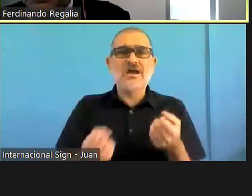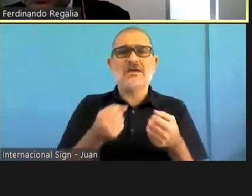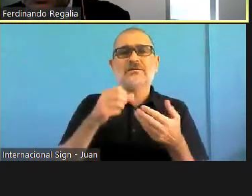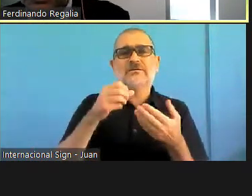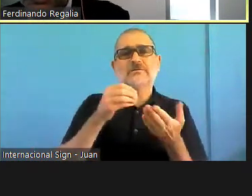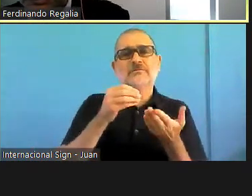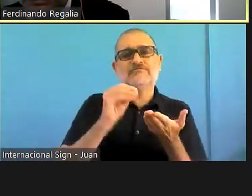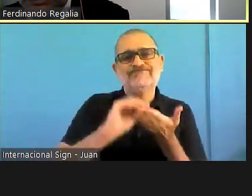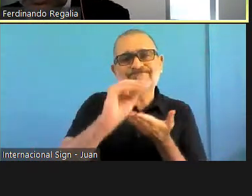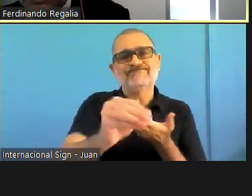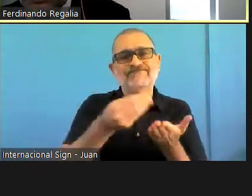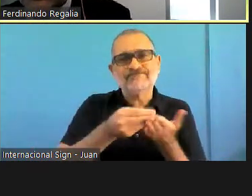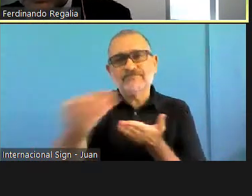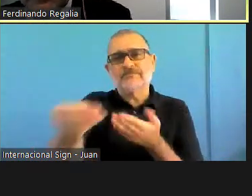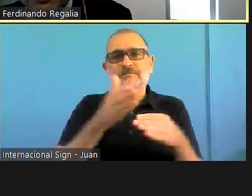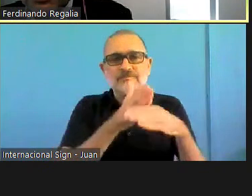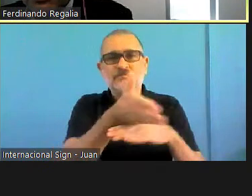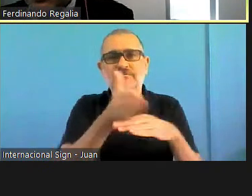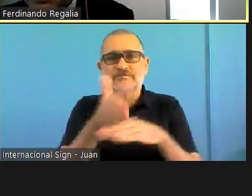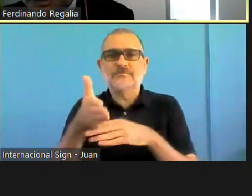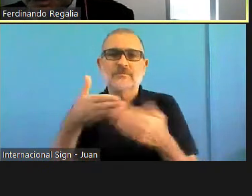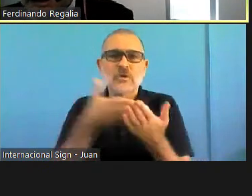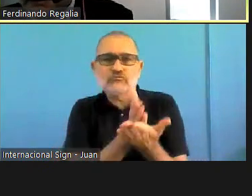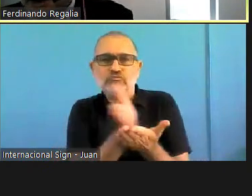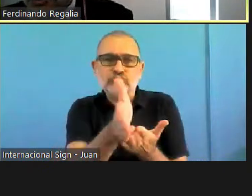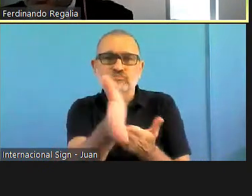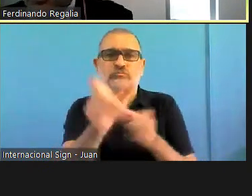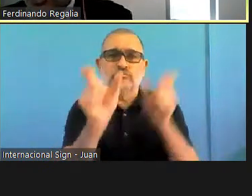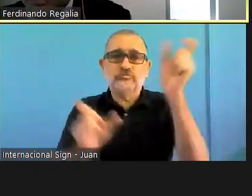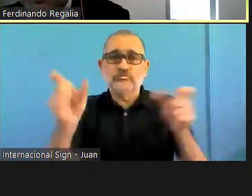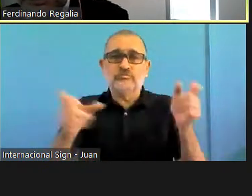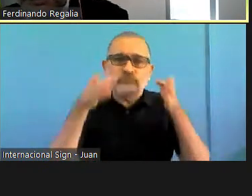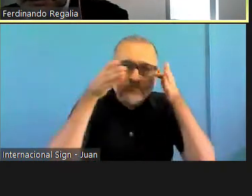A strategy to digitize health records, collect better